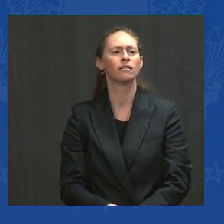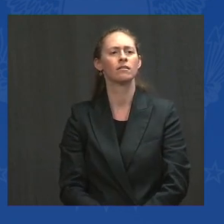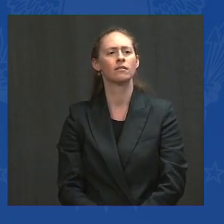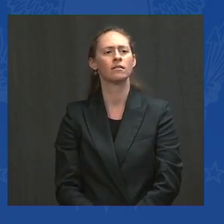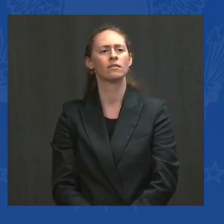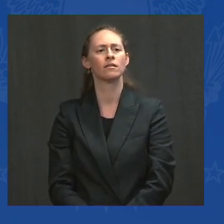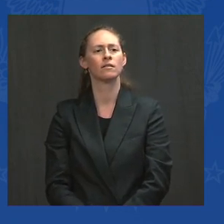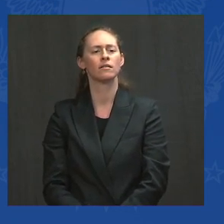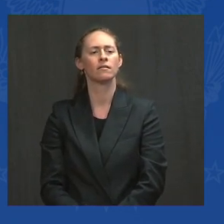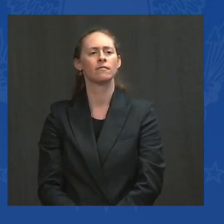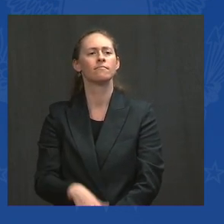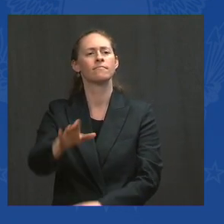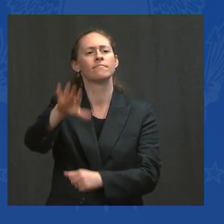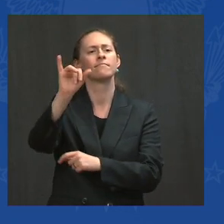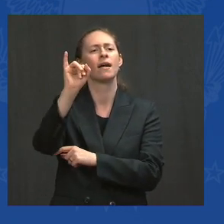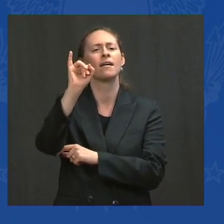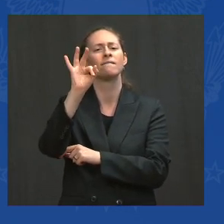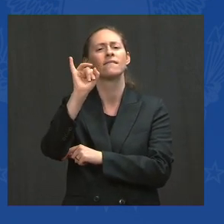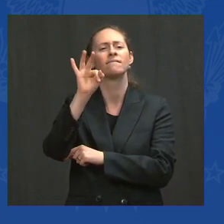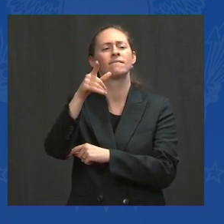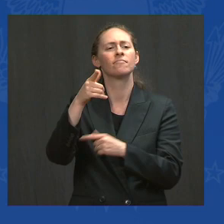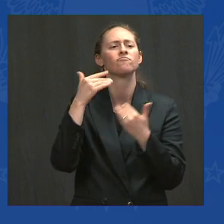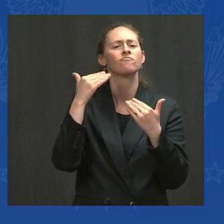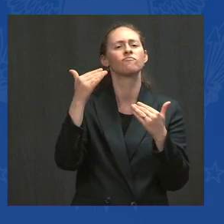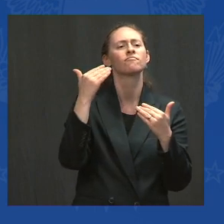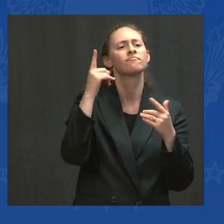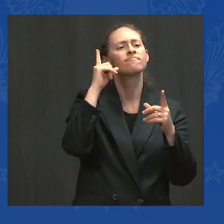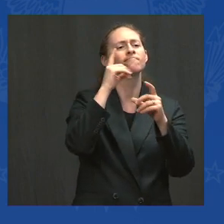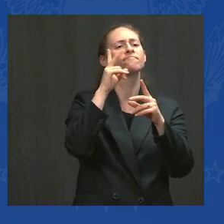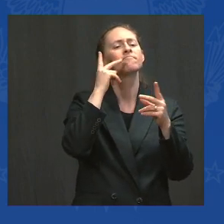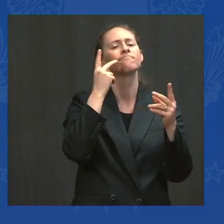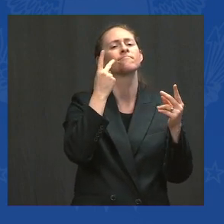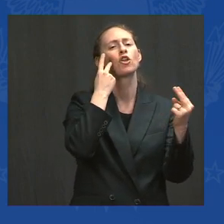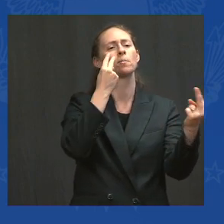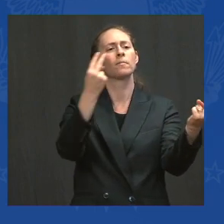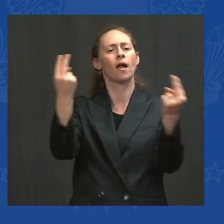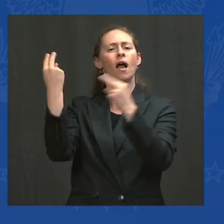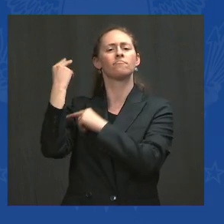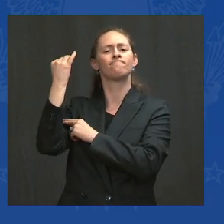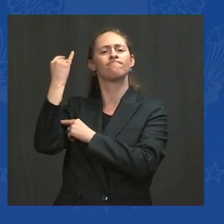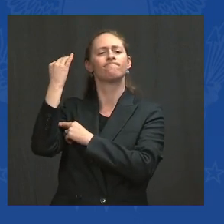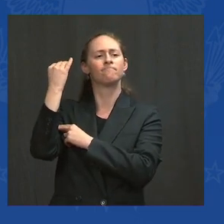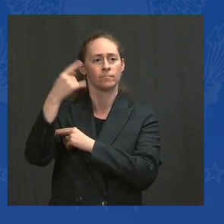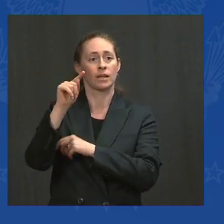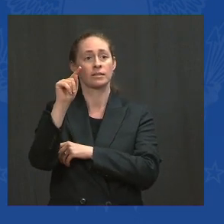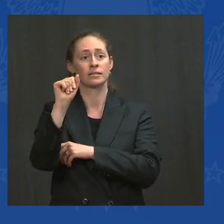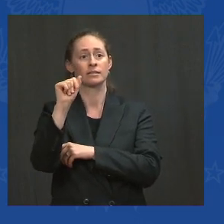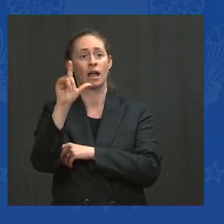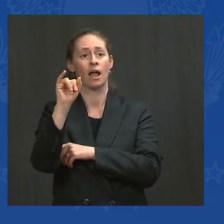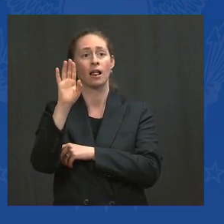you've spoken to the fact that the Taliban are sort of at their militarily strongest point that you've seen in 20 years.